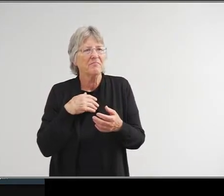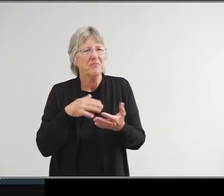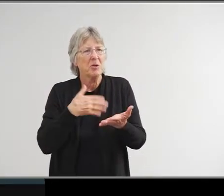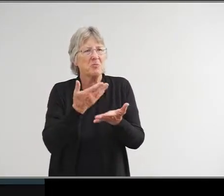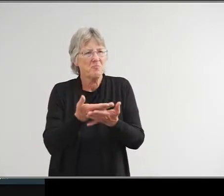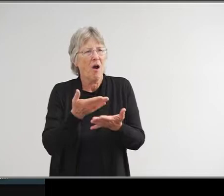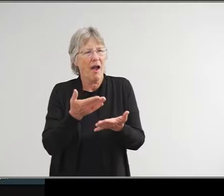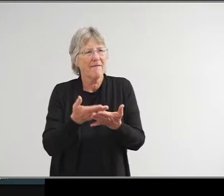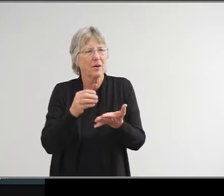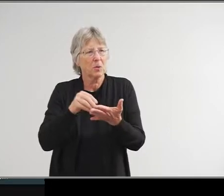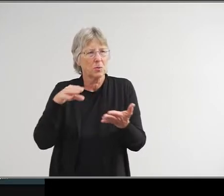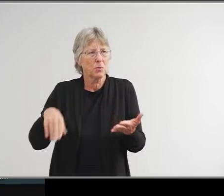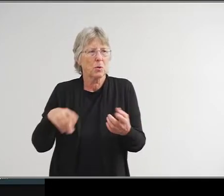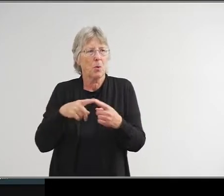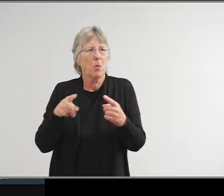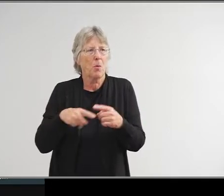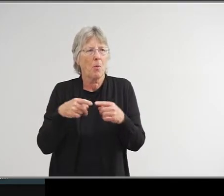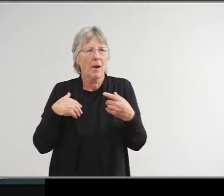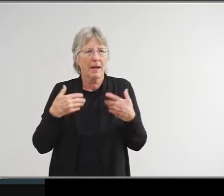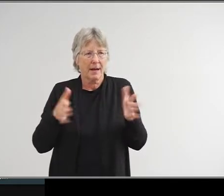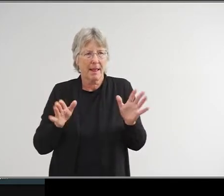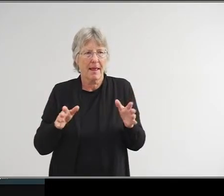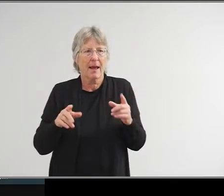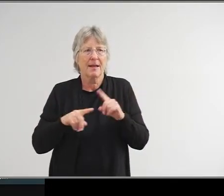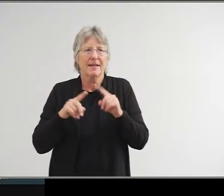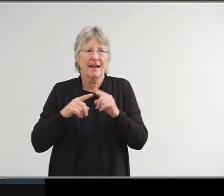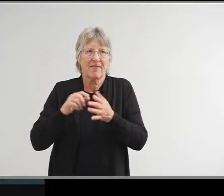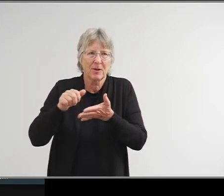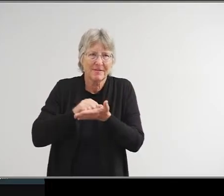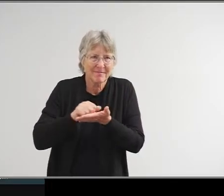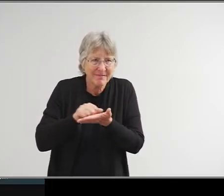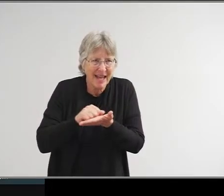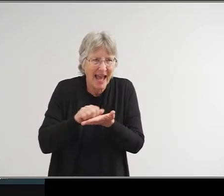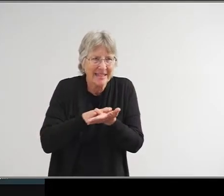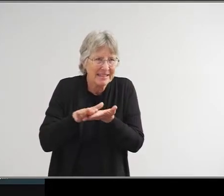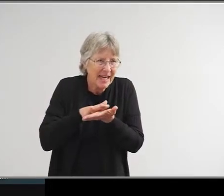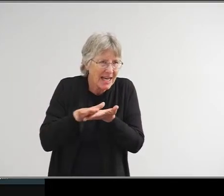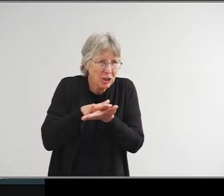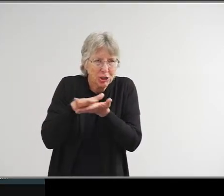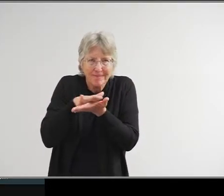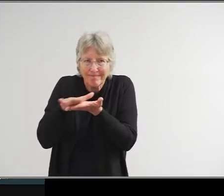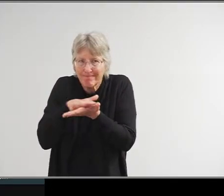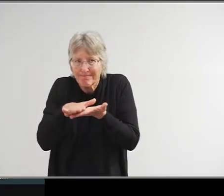we have continued to have sanitation practices and cleaning practices that are in place.